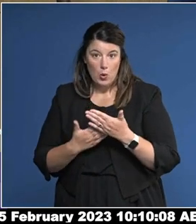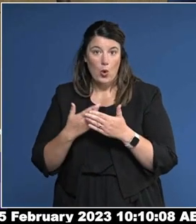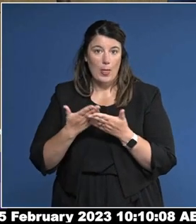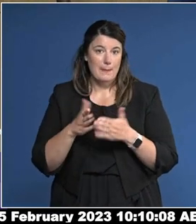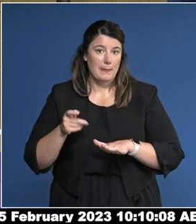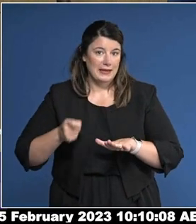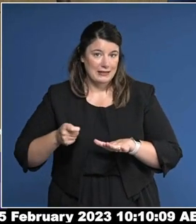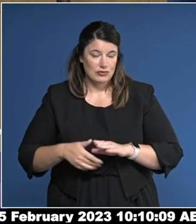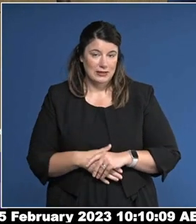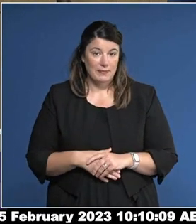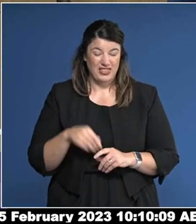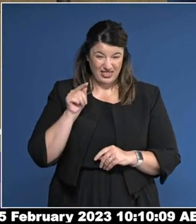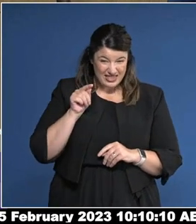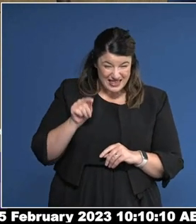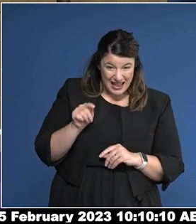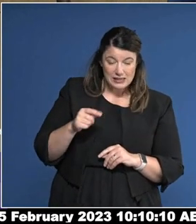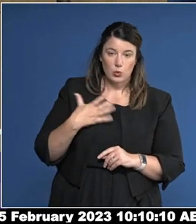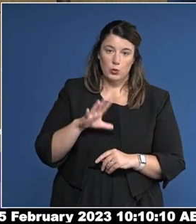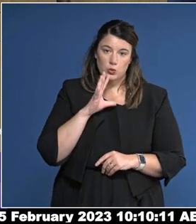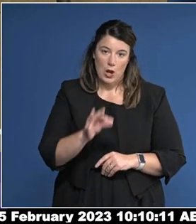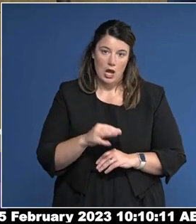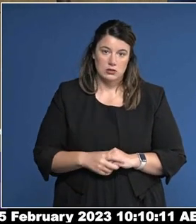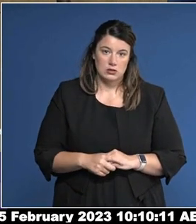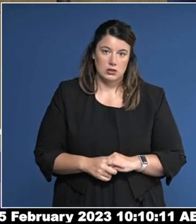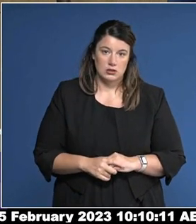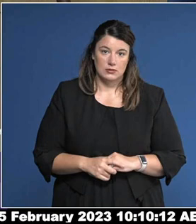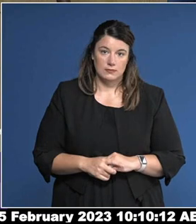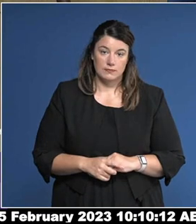That's what I want to put to you. Obviously you should have an opportunity to respond.